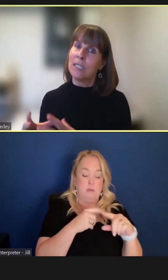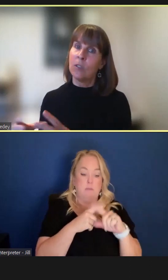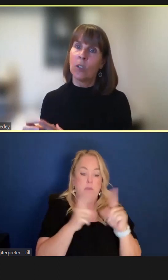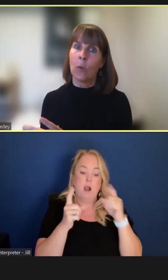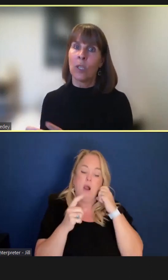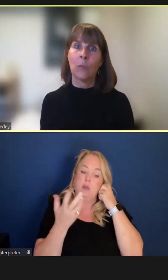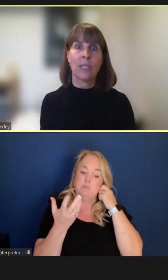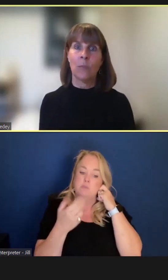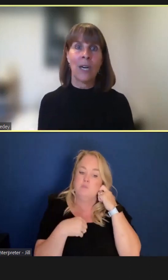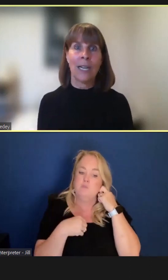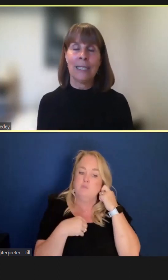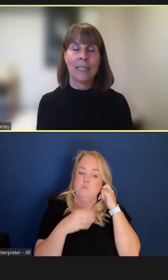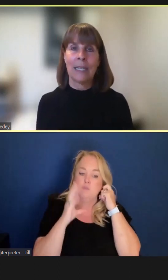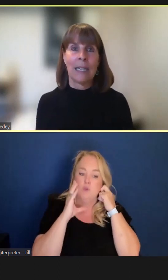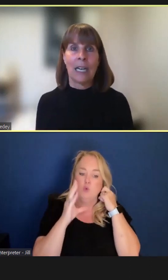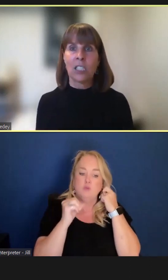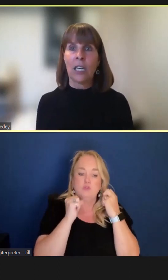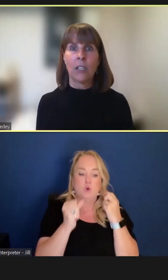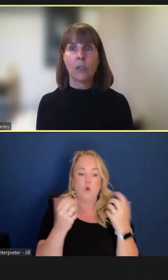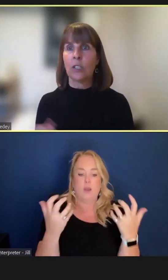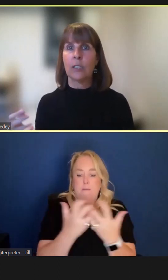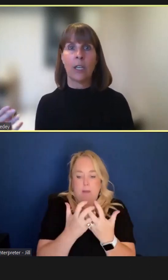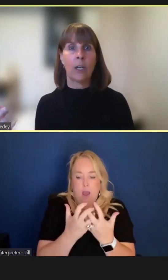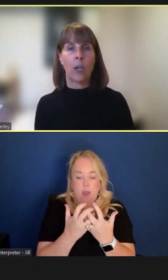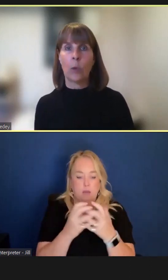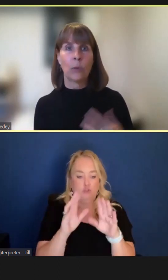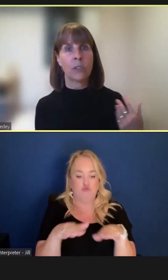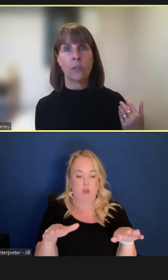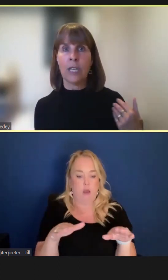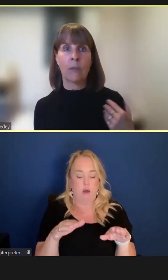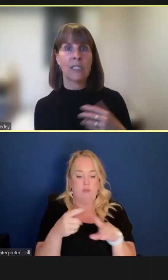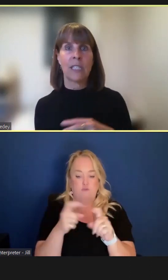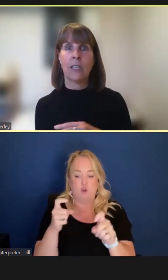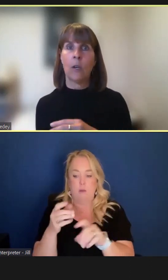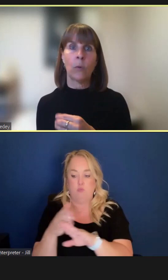don't want to be combining a child who did a preschool language scale with one